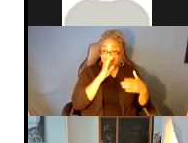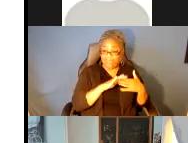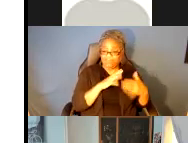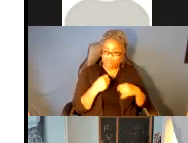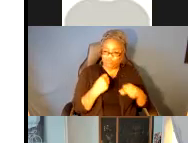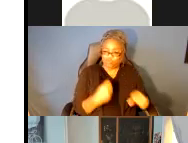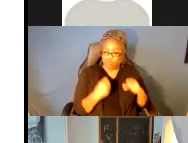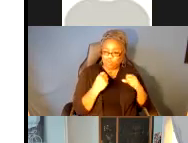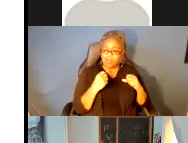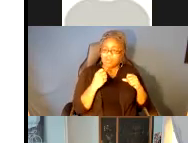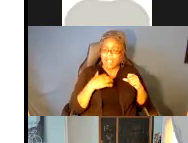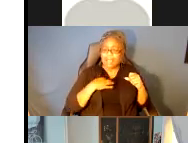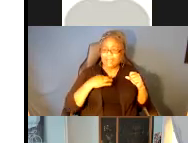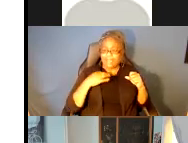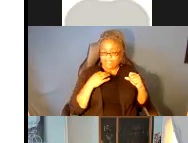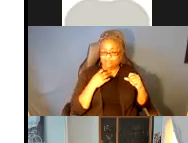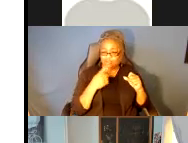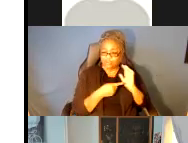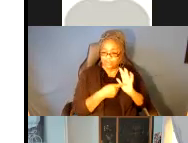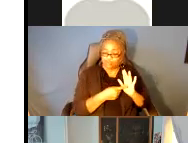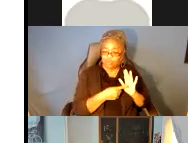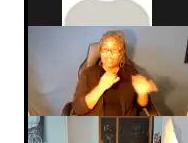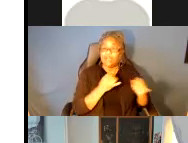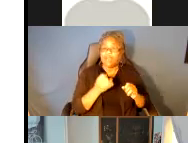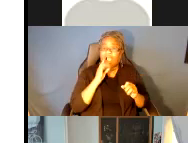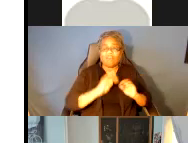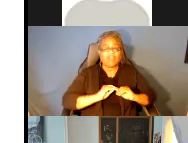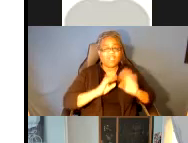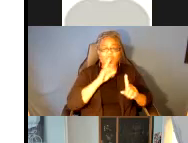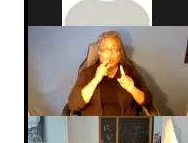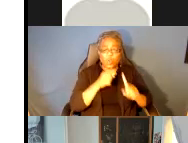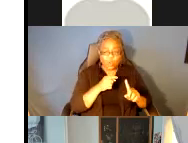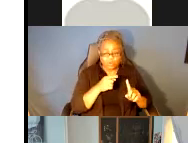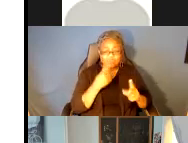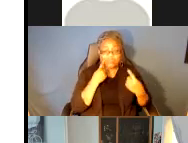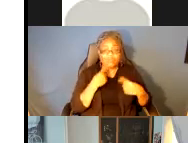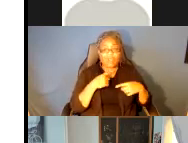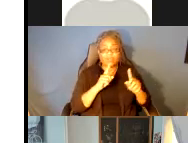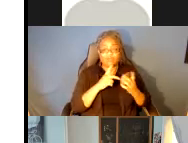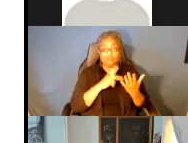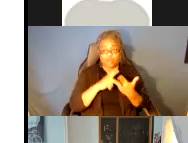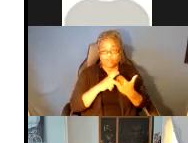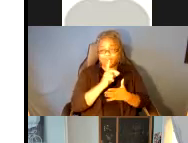that an individual has clear goals, an effective project design, and the necessary relationships